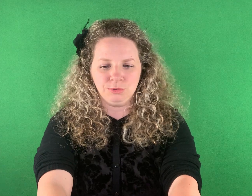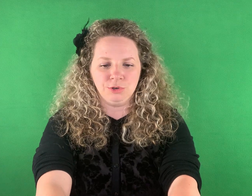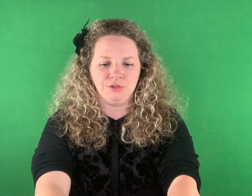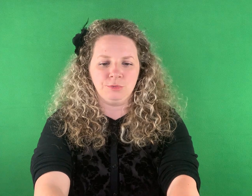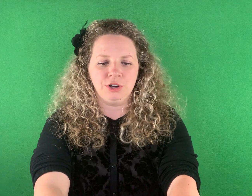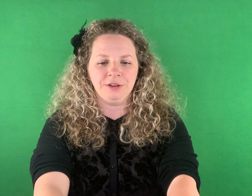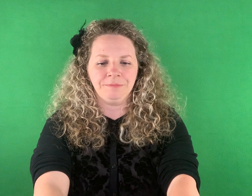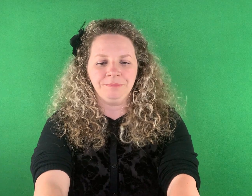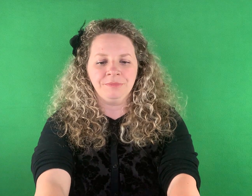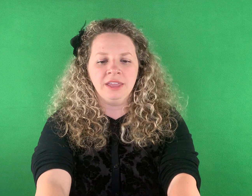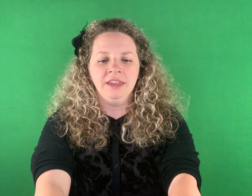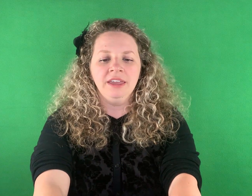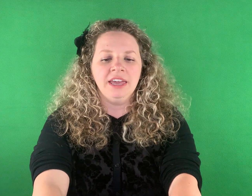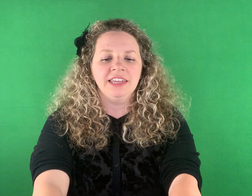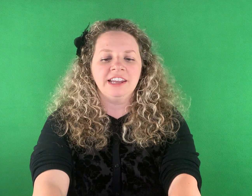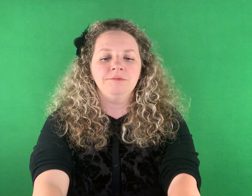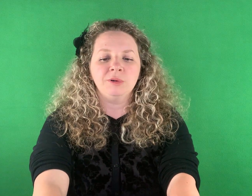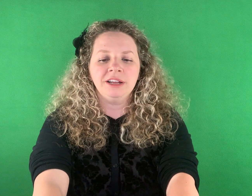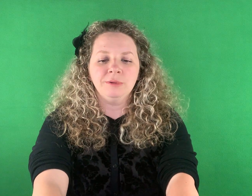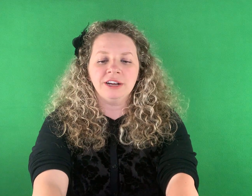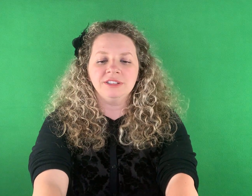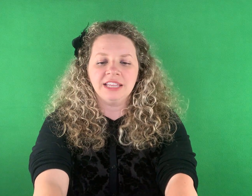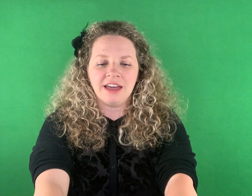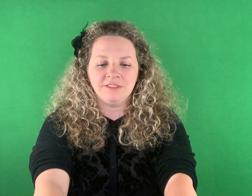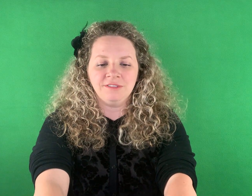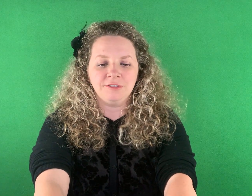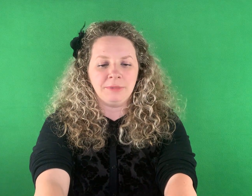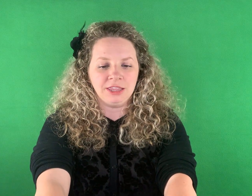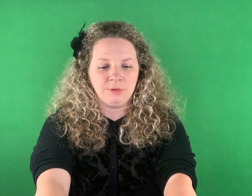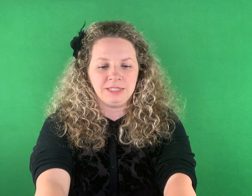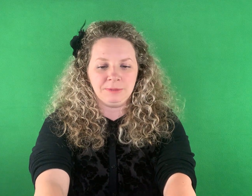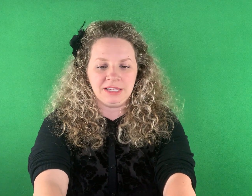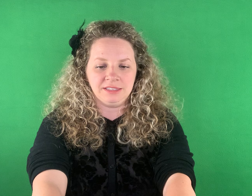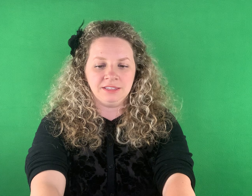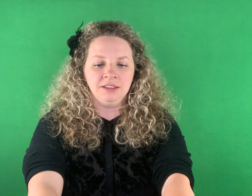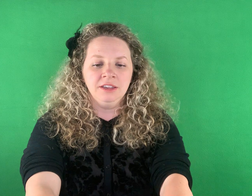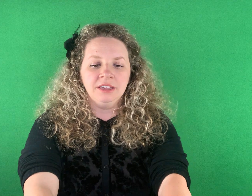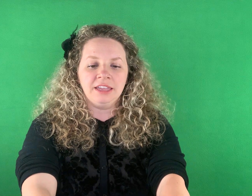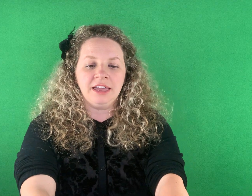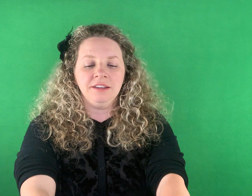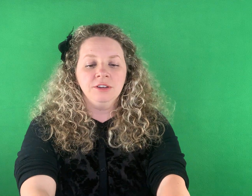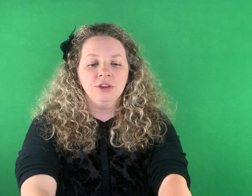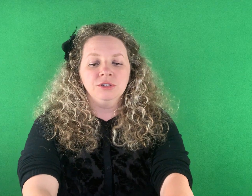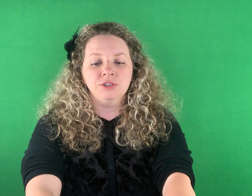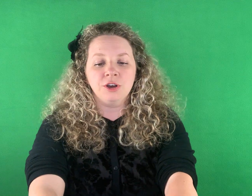the root of the word. “And I’ve prayed prayers to heaven from my lowest place.” Okay. So: